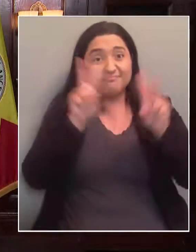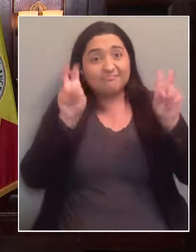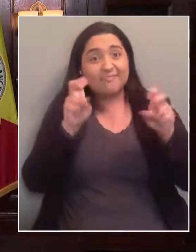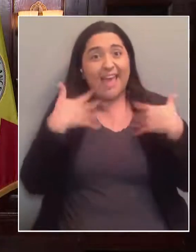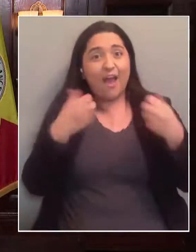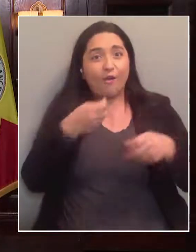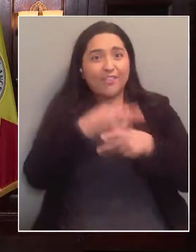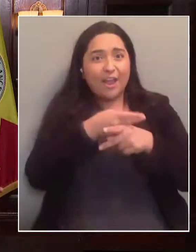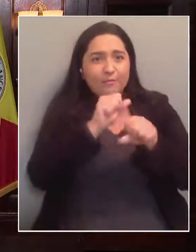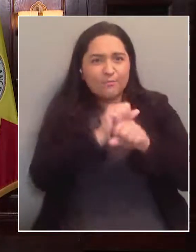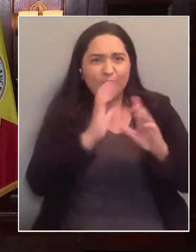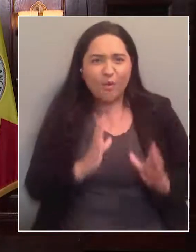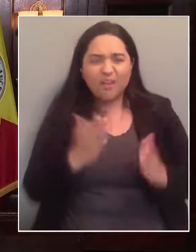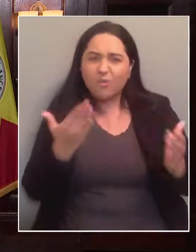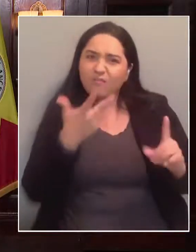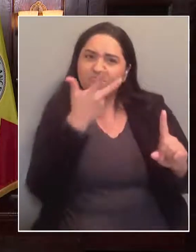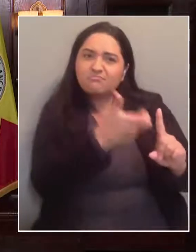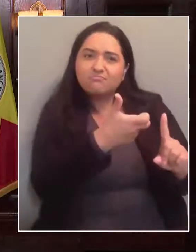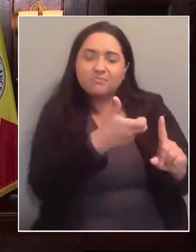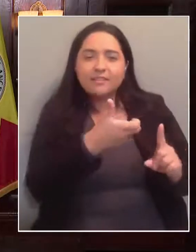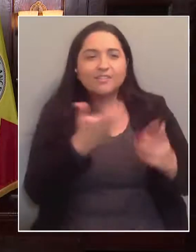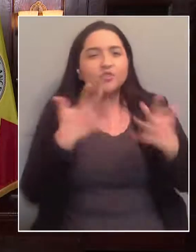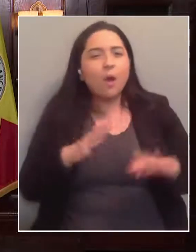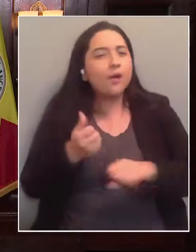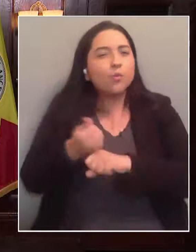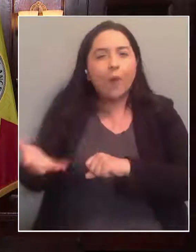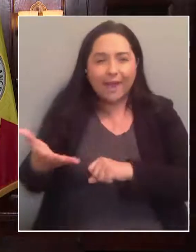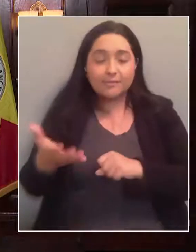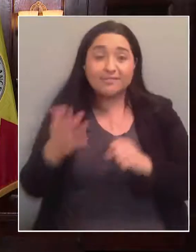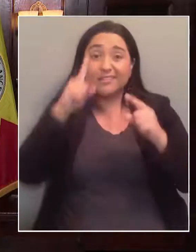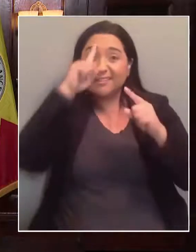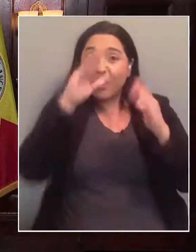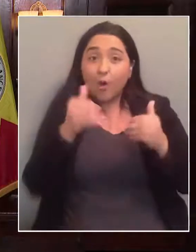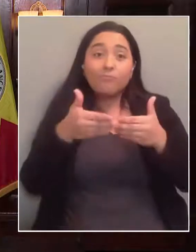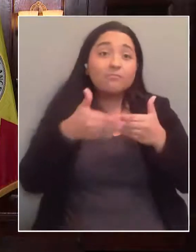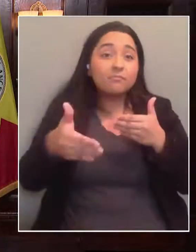SO IT'S NOT WASTED. AND I HOPE OTHERS WILL USE THAT